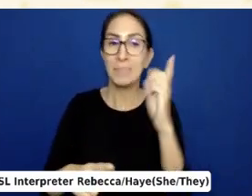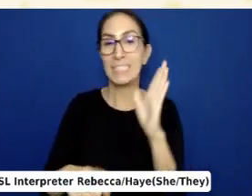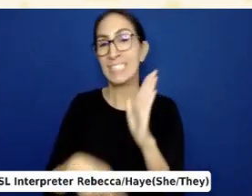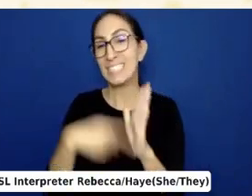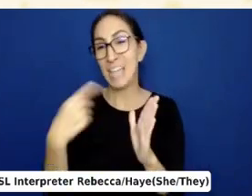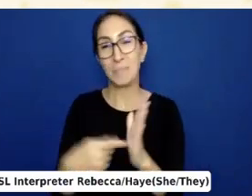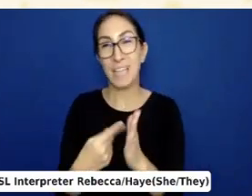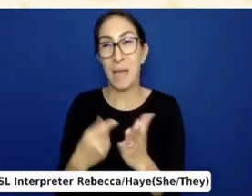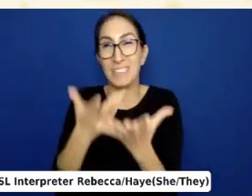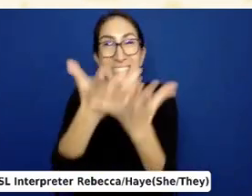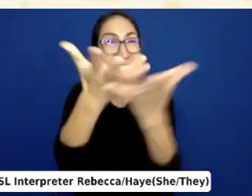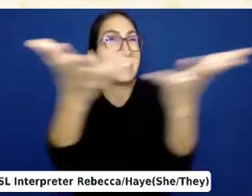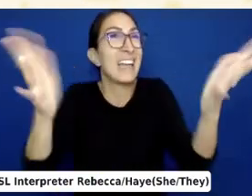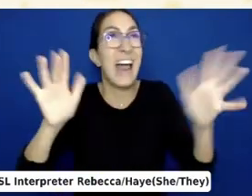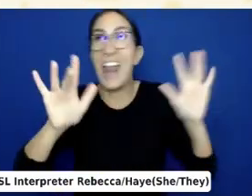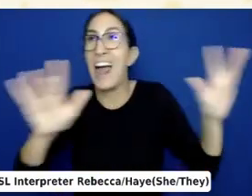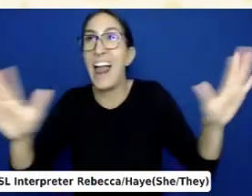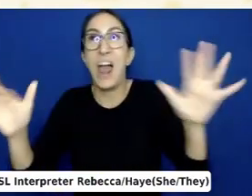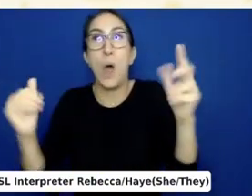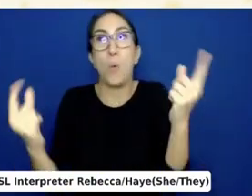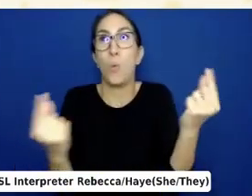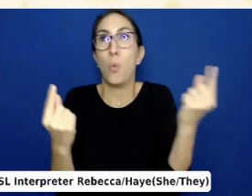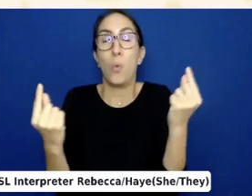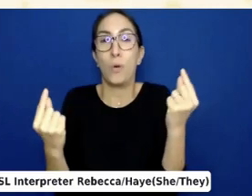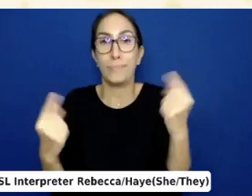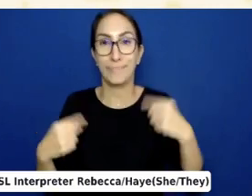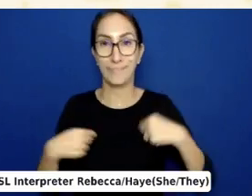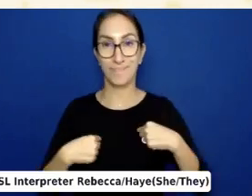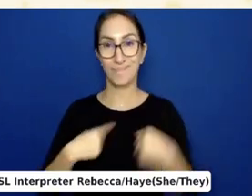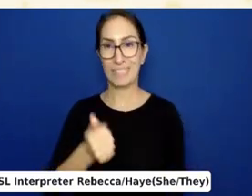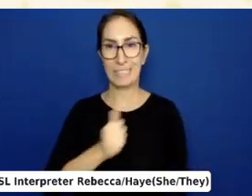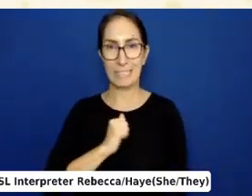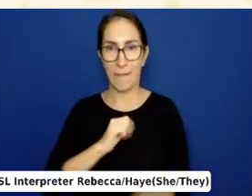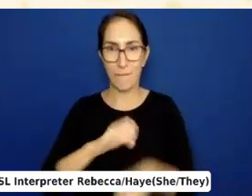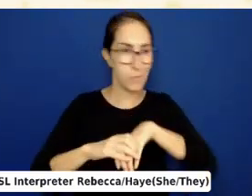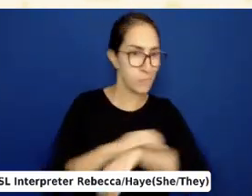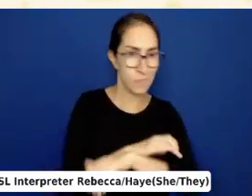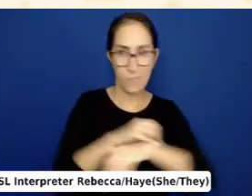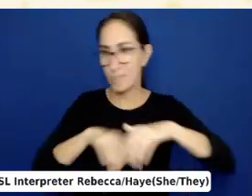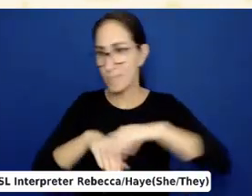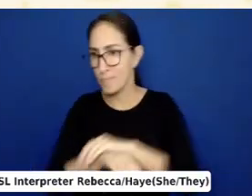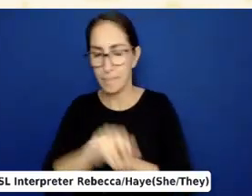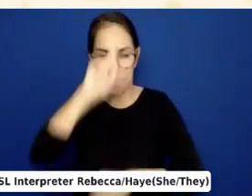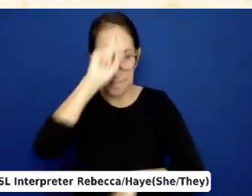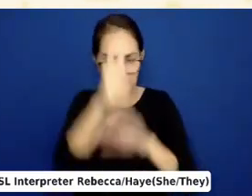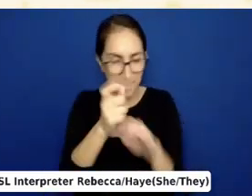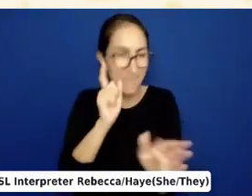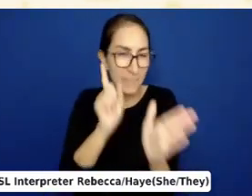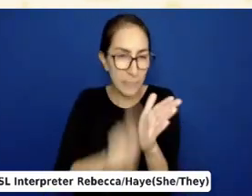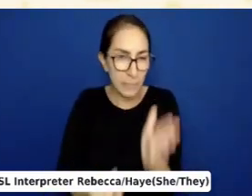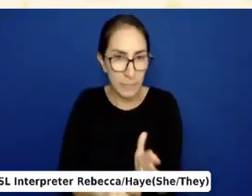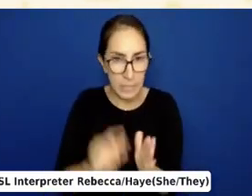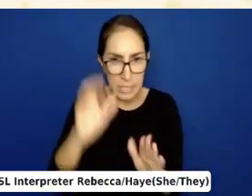You need to, like, just become a specific expert, googling information